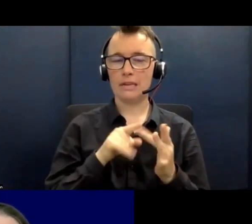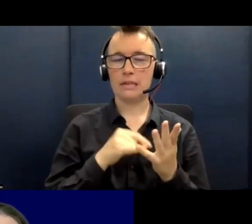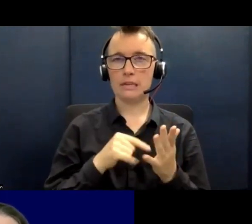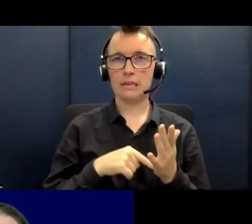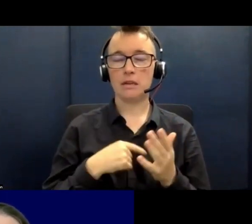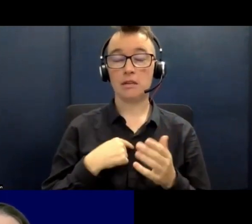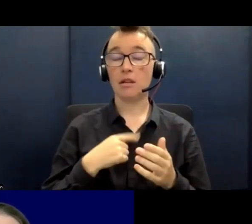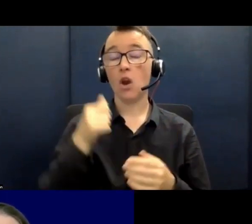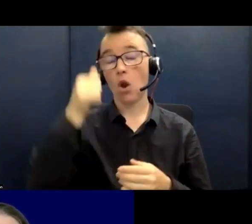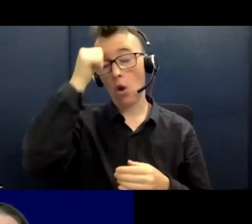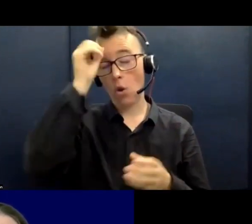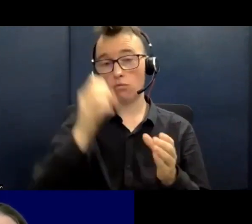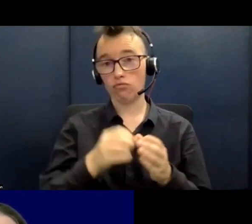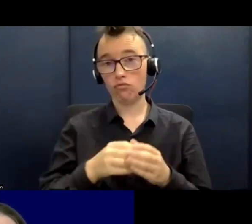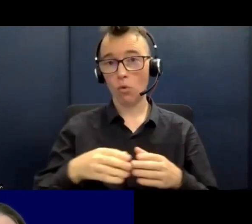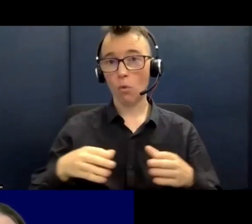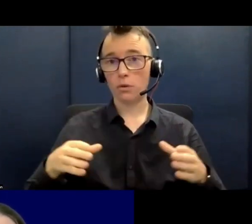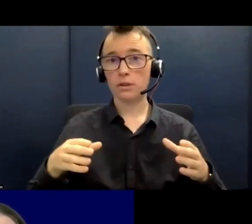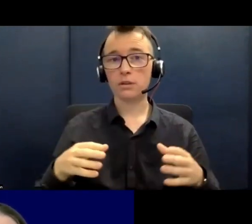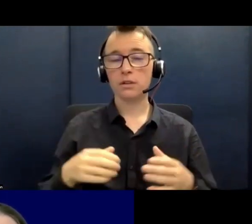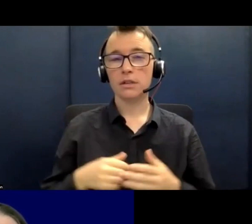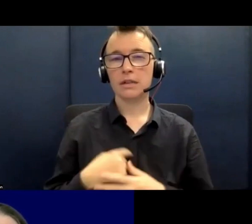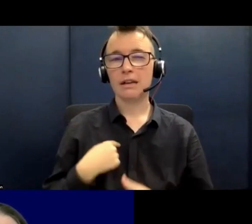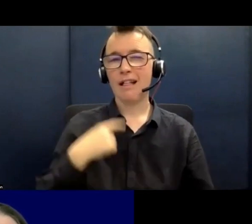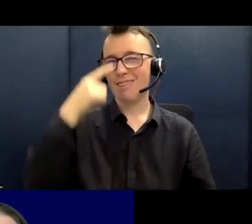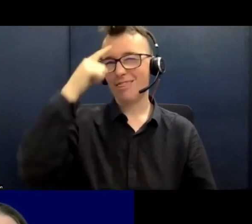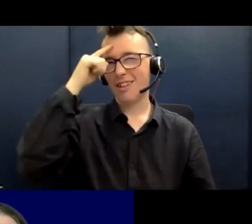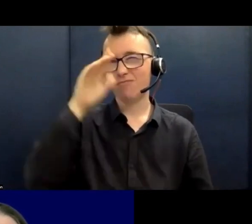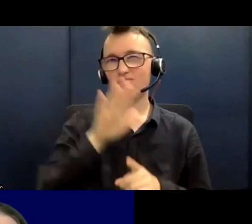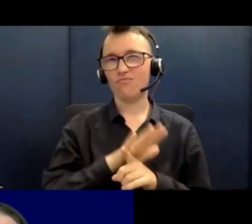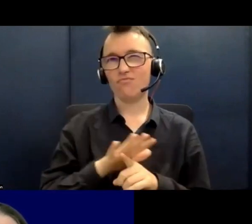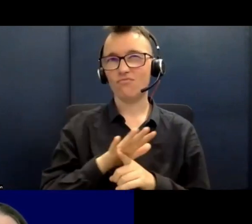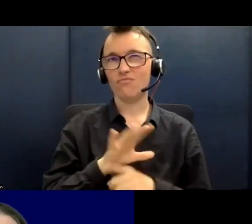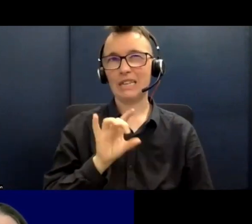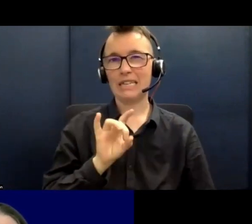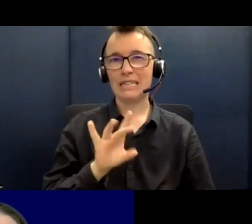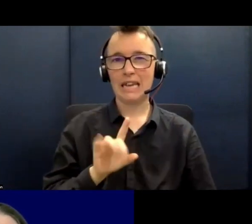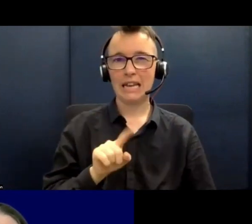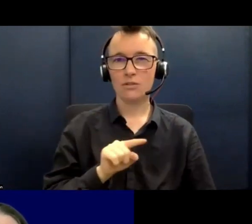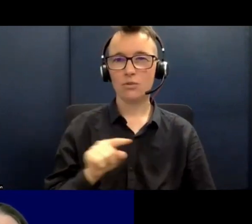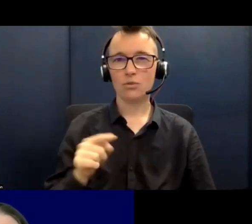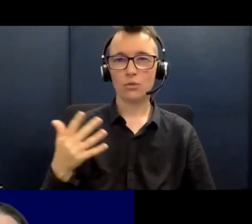but I could be wrong, there's around about 10 to 15 private orthoptists across Australia